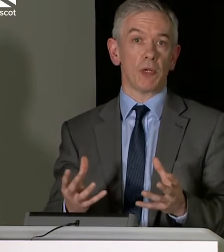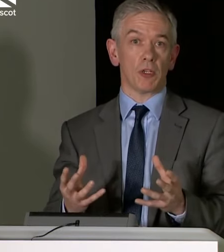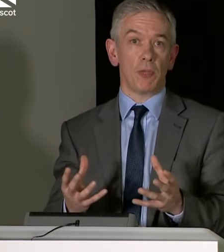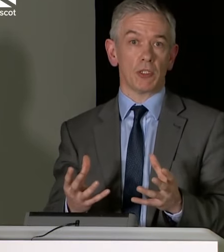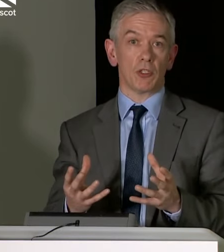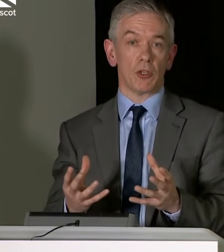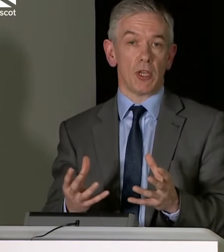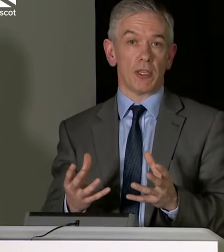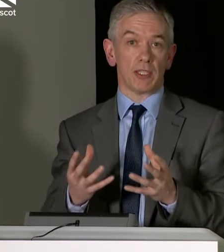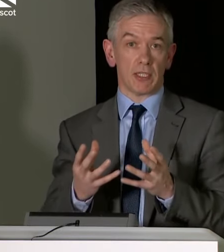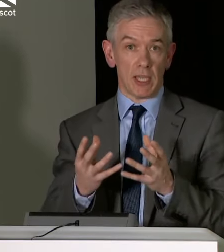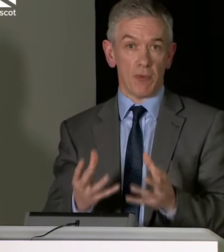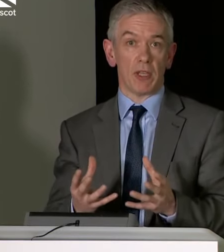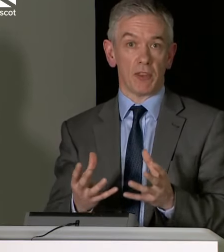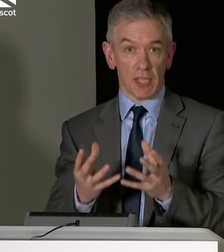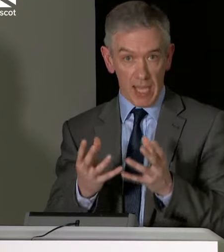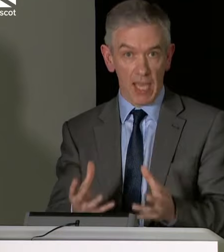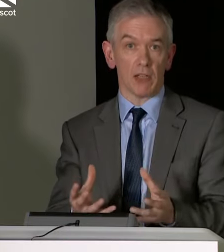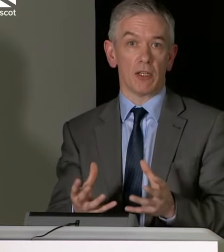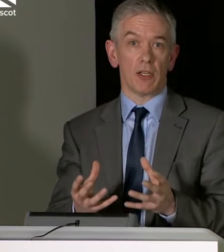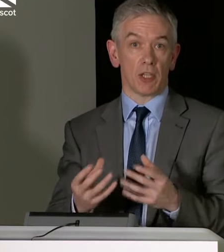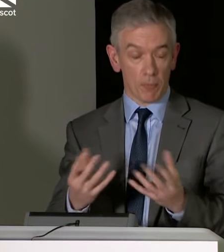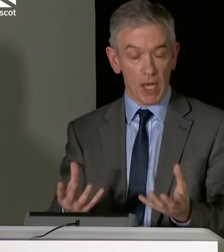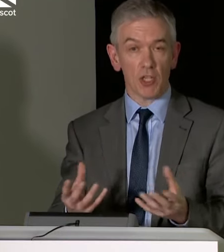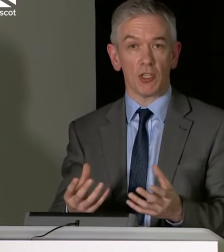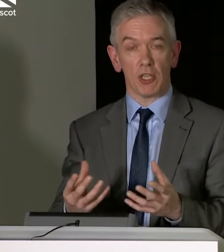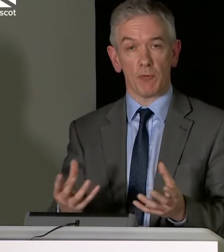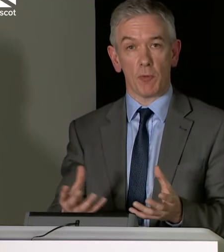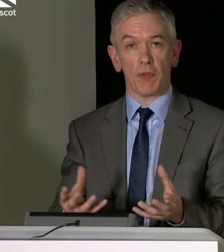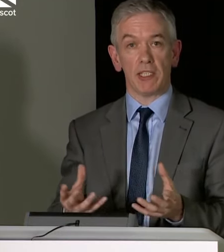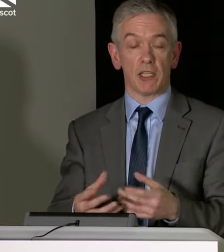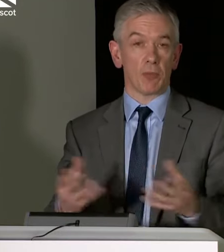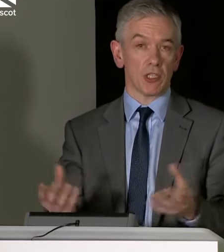compared to the type of death, the care, the compassion, that they can be provided in a